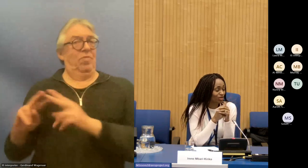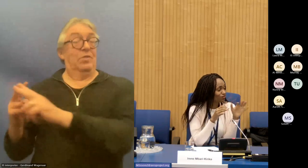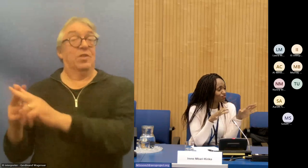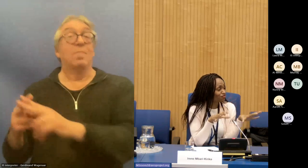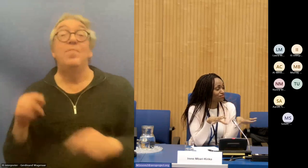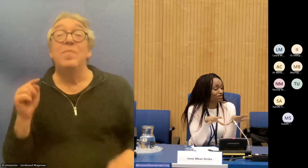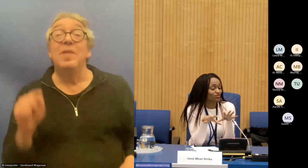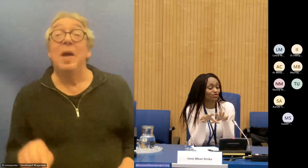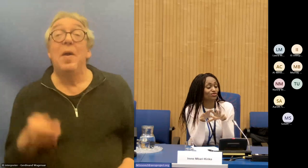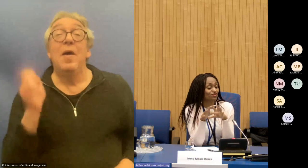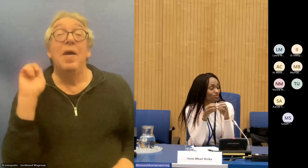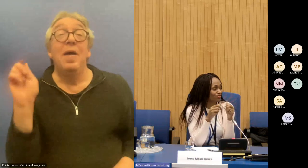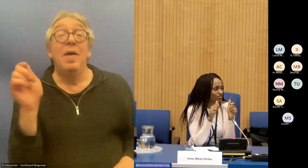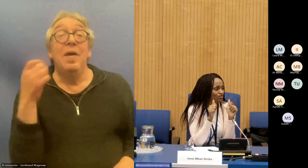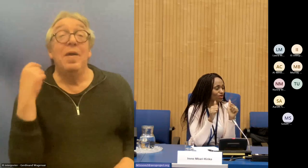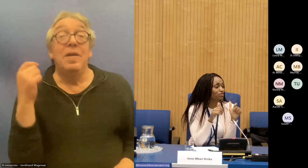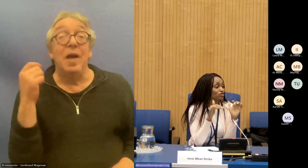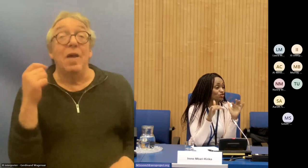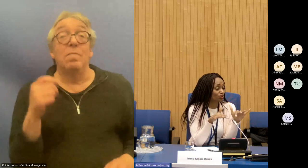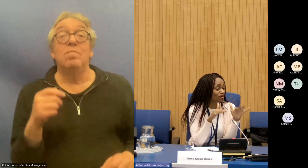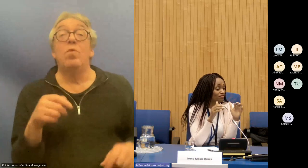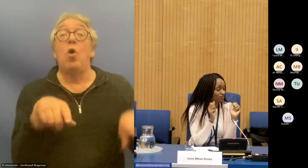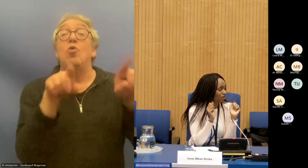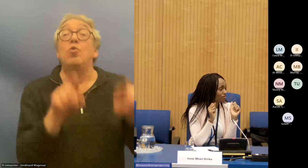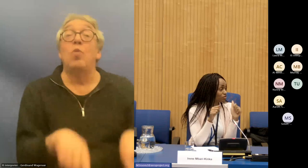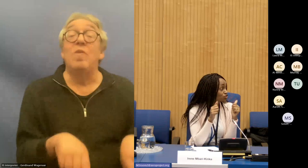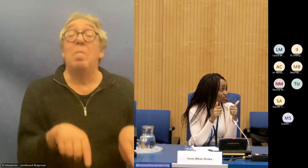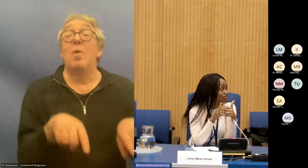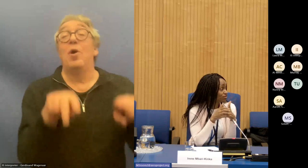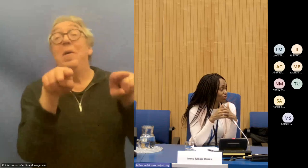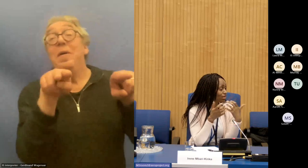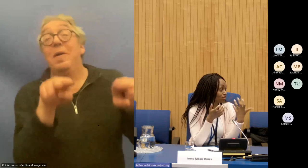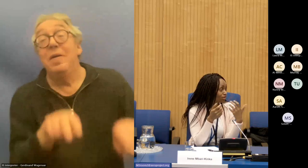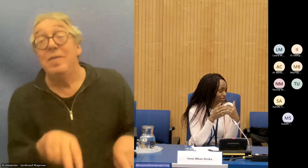we had over 500 students registered to come in to just have digital skills training on a